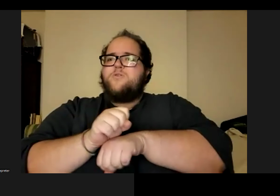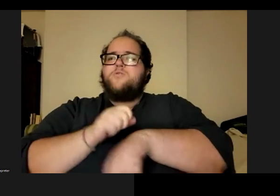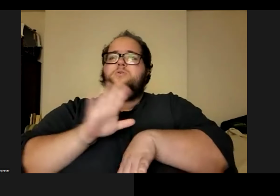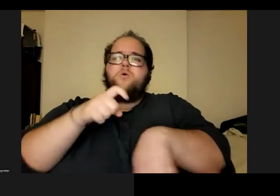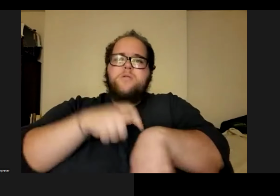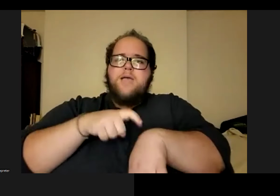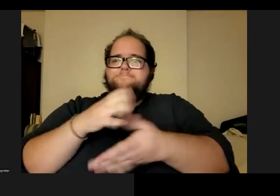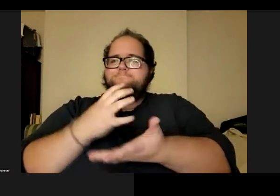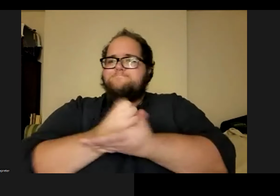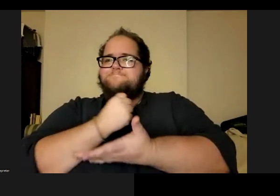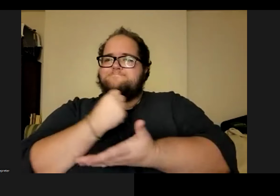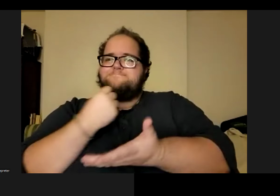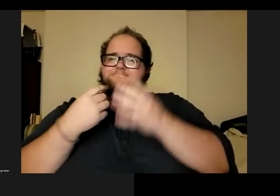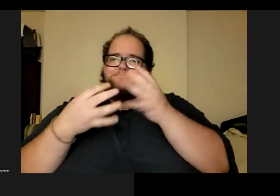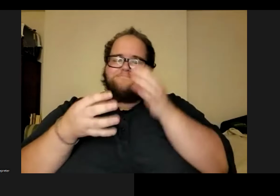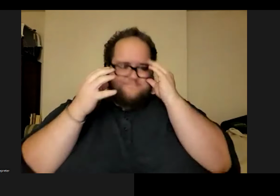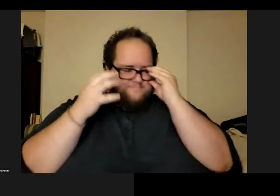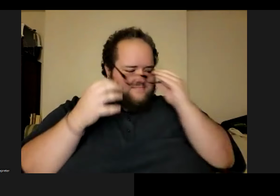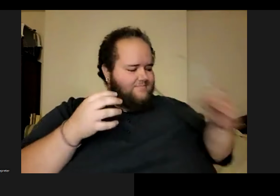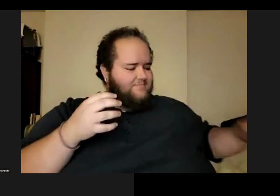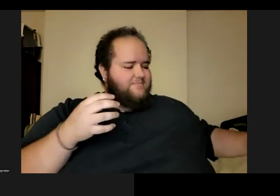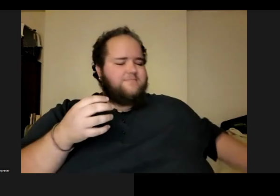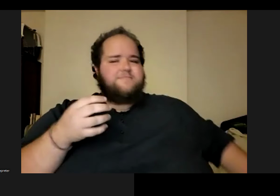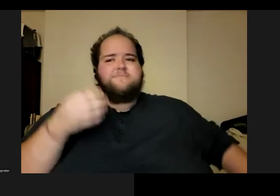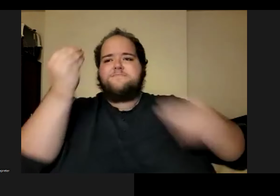And say what you want people to know about your work.